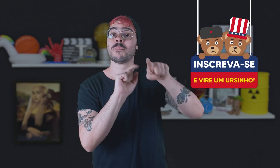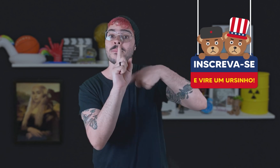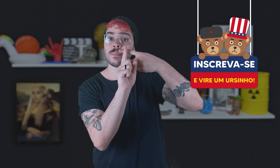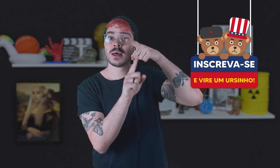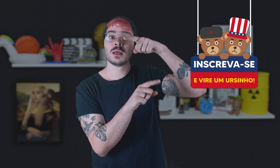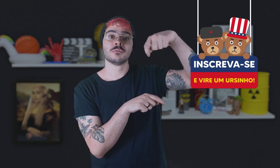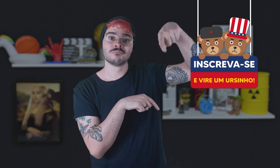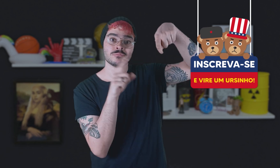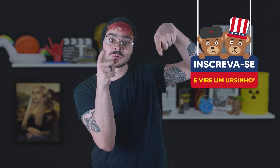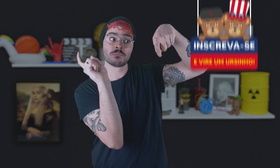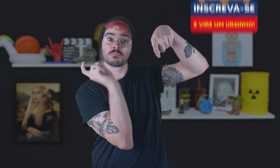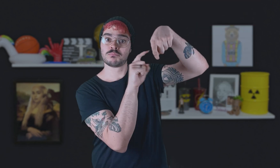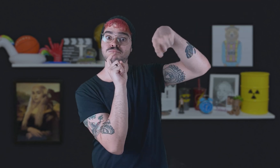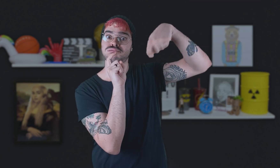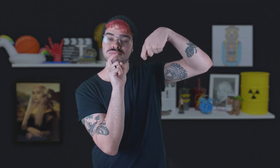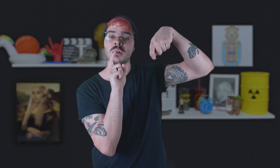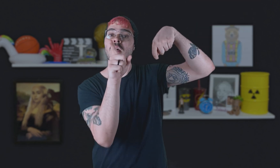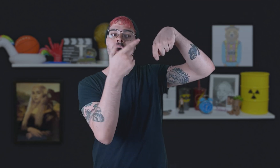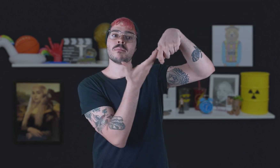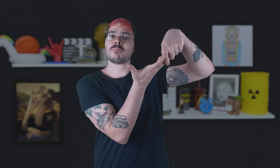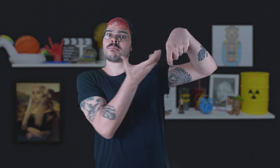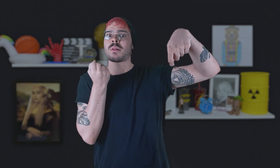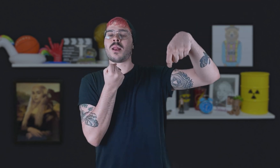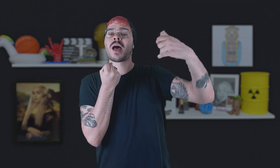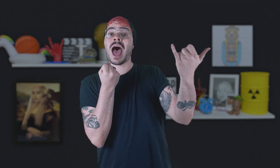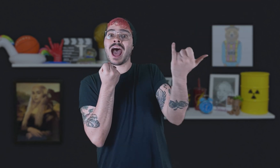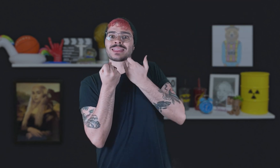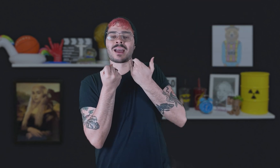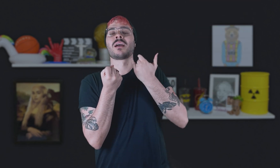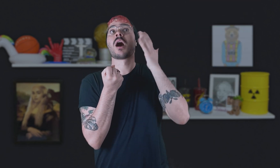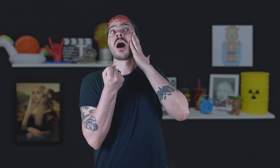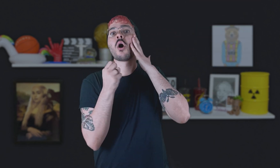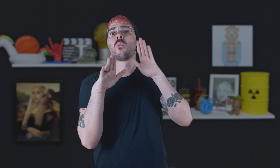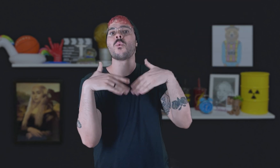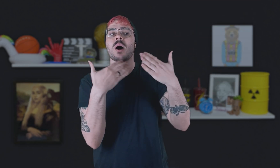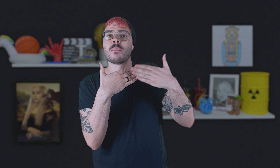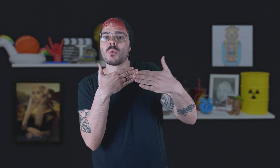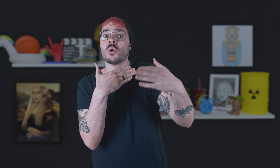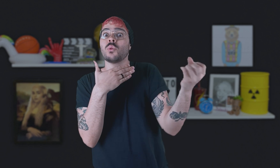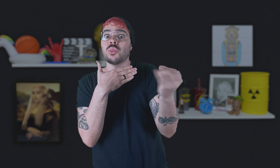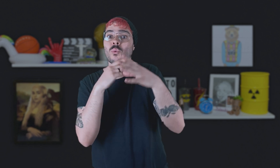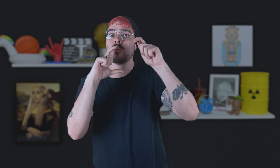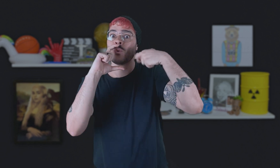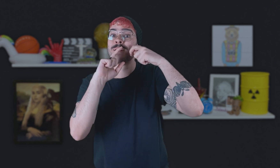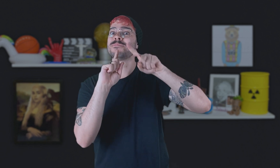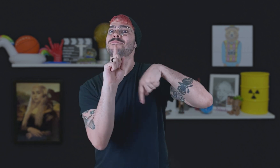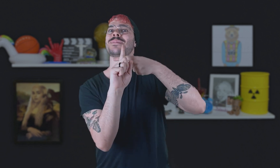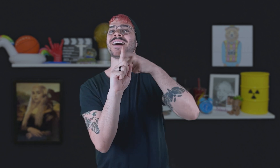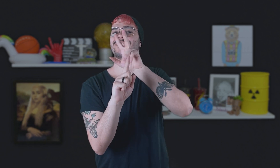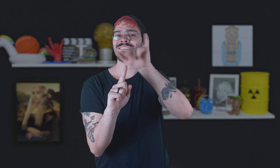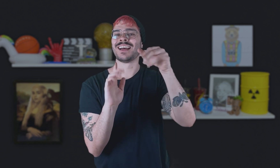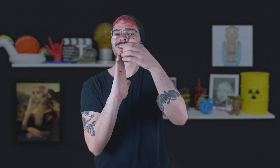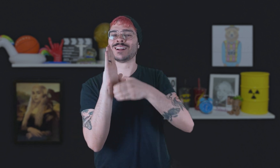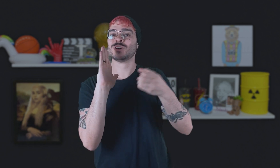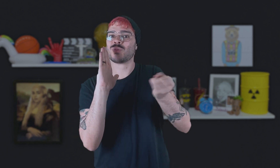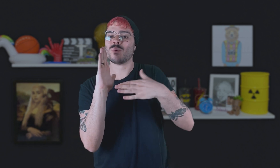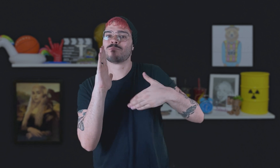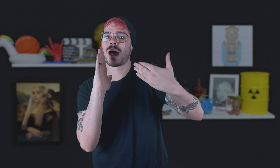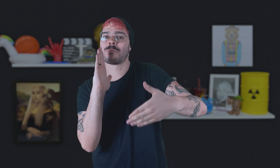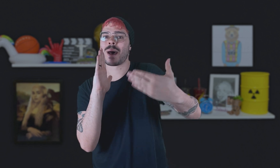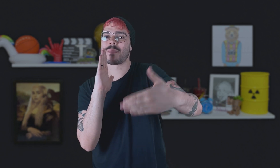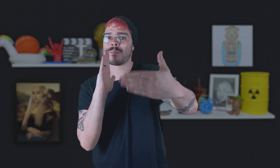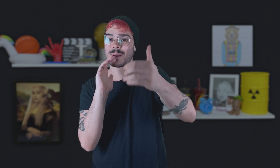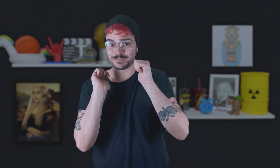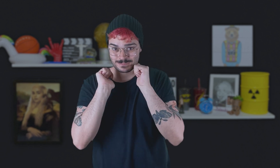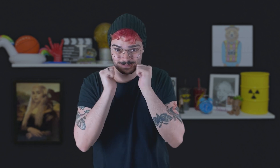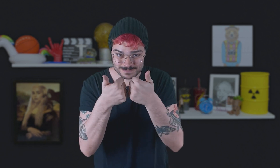and activate the bell to know when we publish new videos!